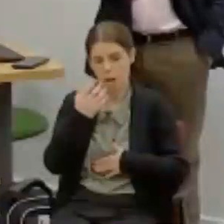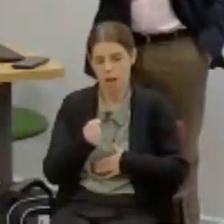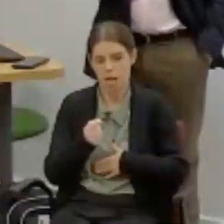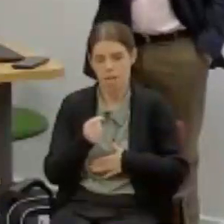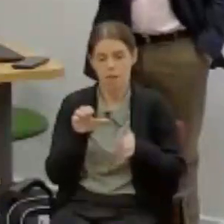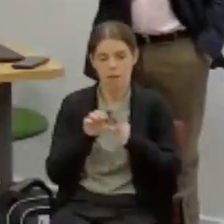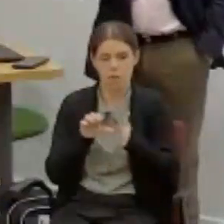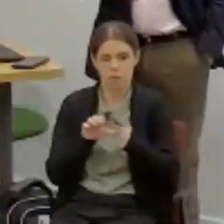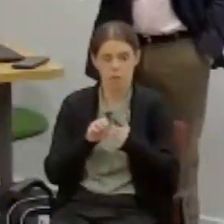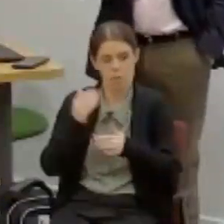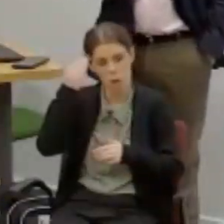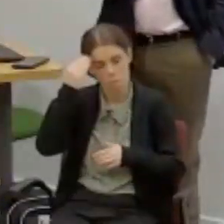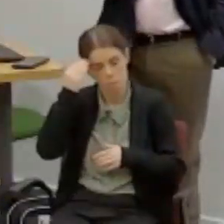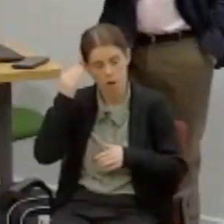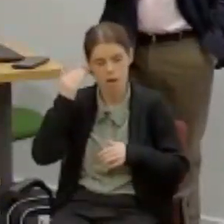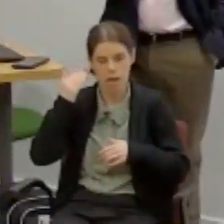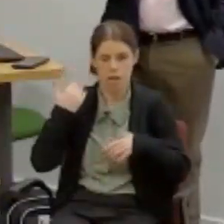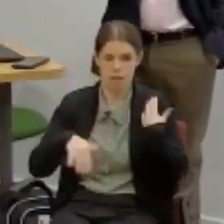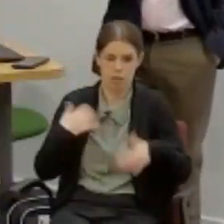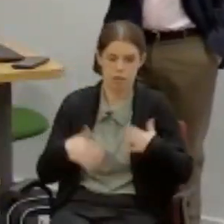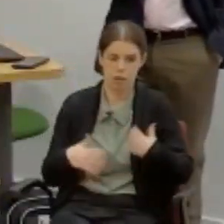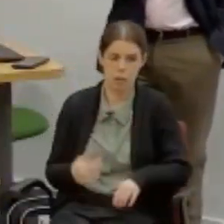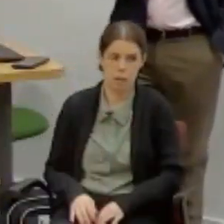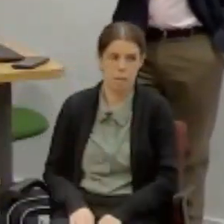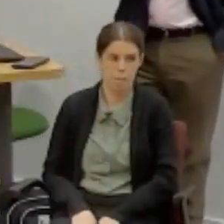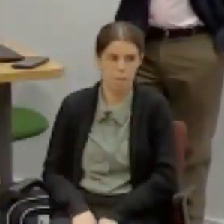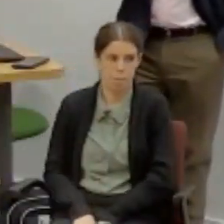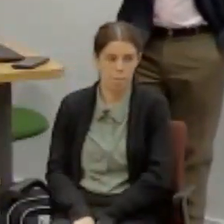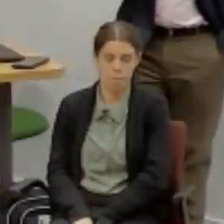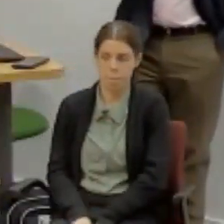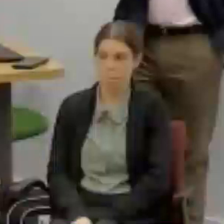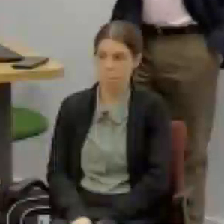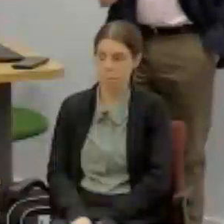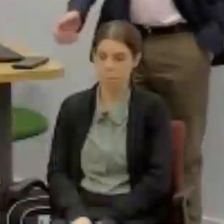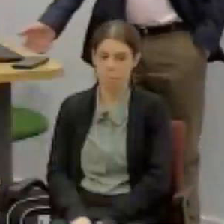traumatic brain injures gentleman on the front.